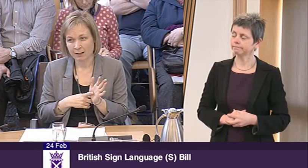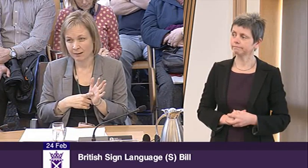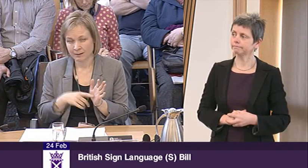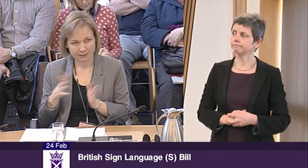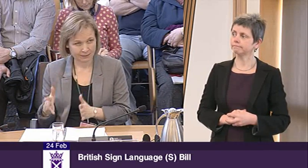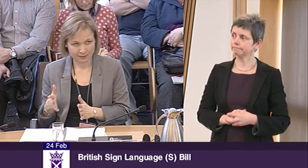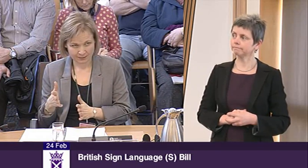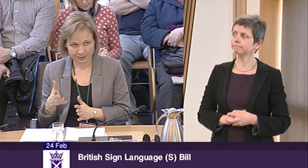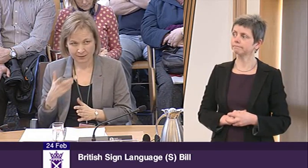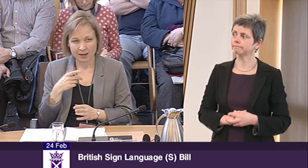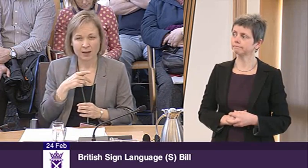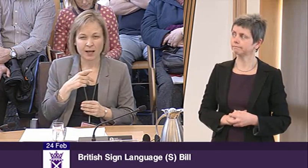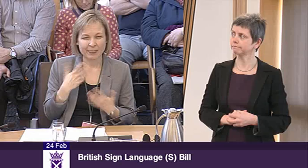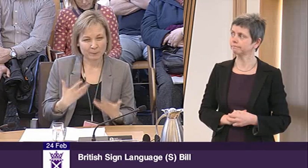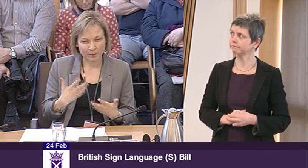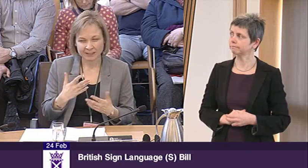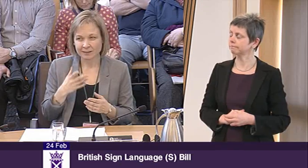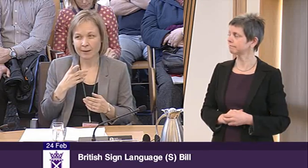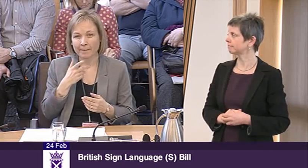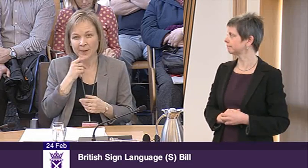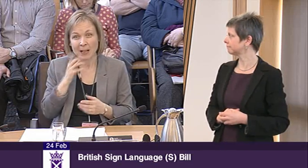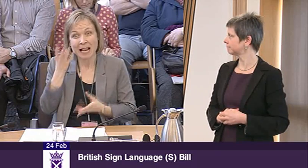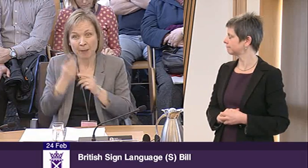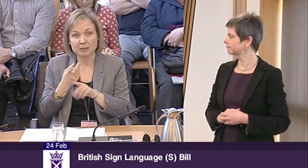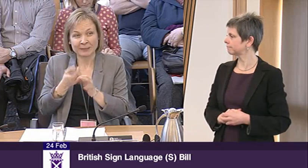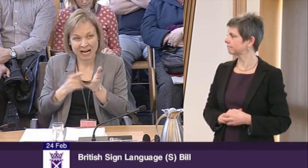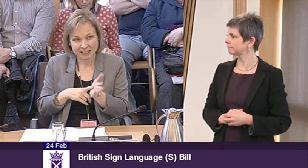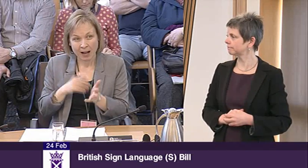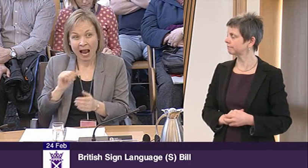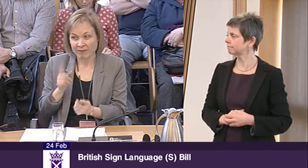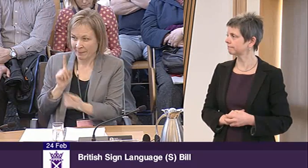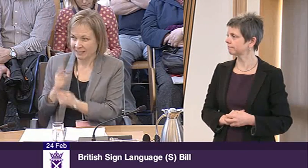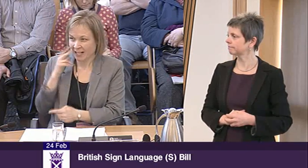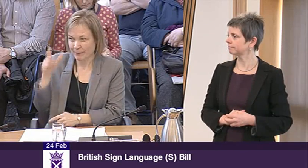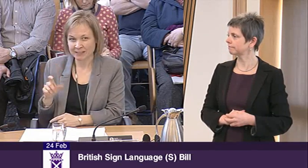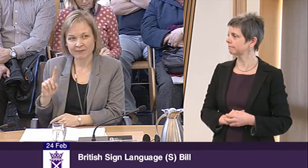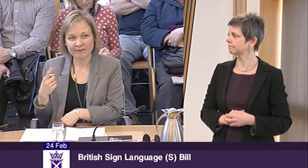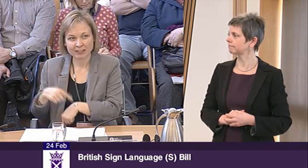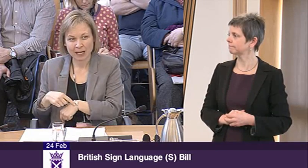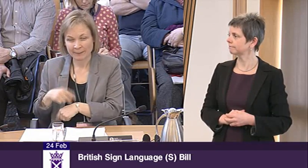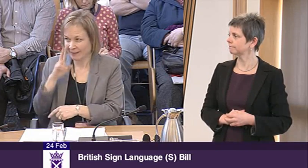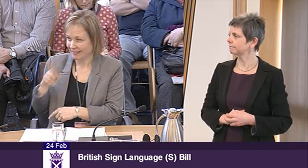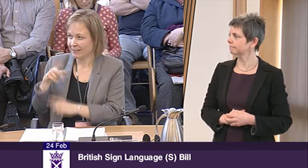those who know very little about BSL in society. At the moment, people learning BSL are perhaps